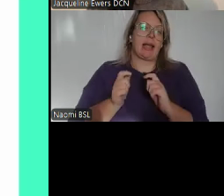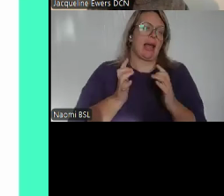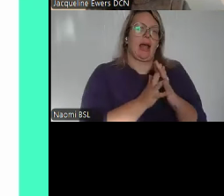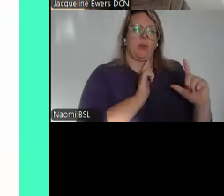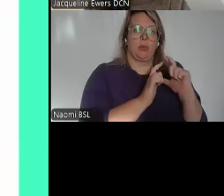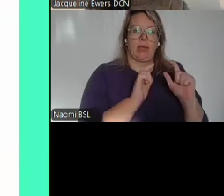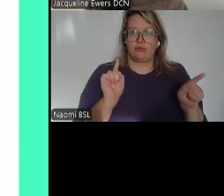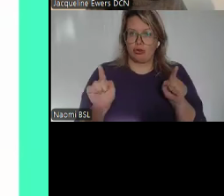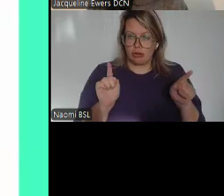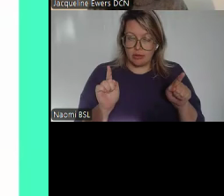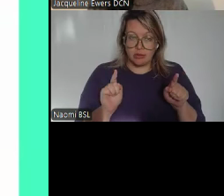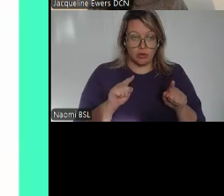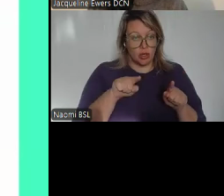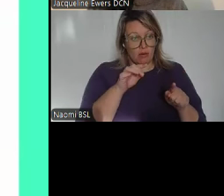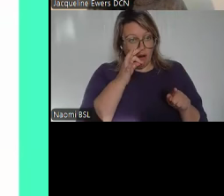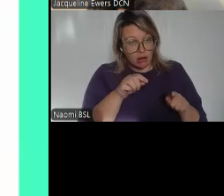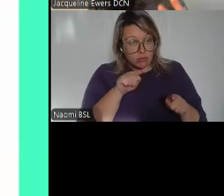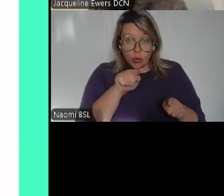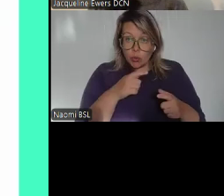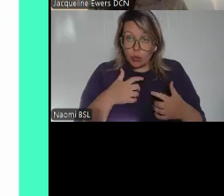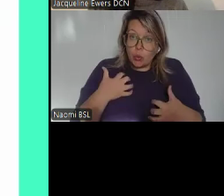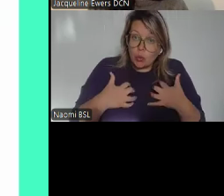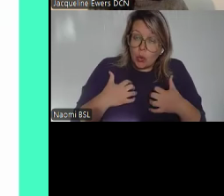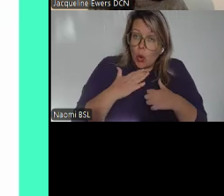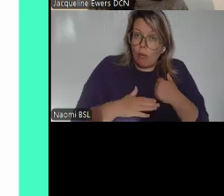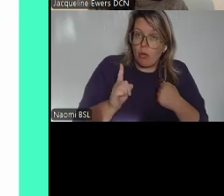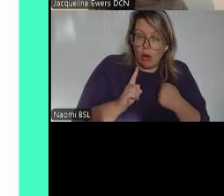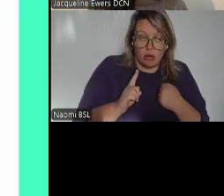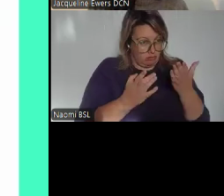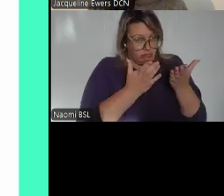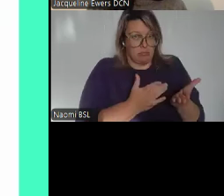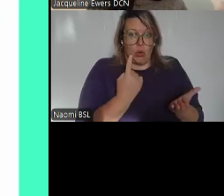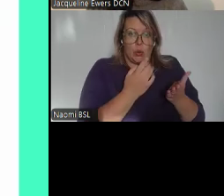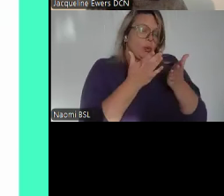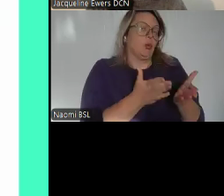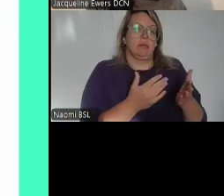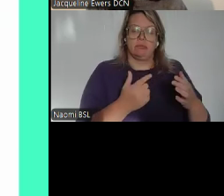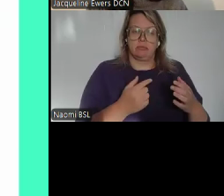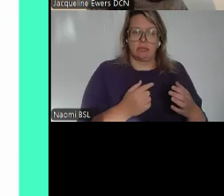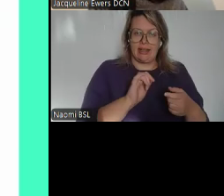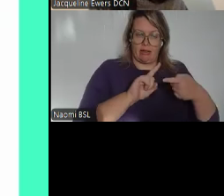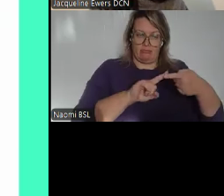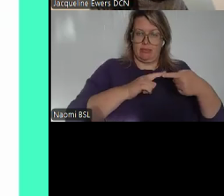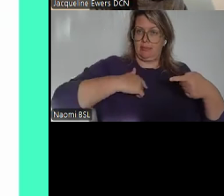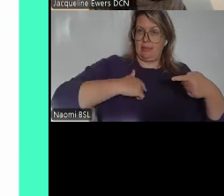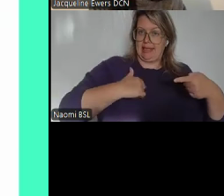They've asked, "What are you interested in?" They've asked them to identify themselves. I am an artist interested in participating.